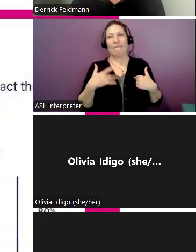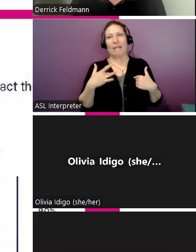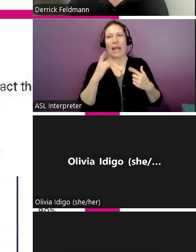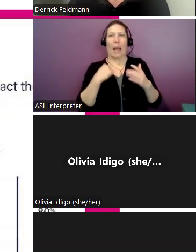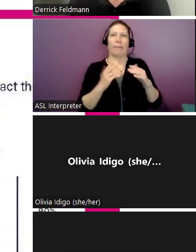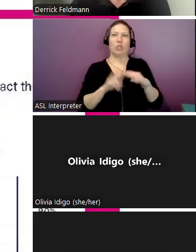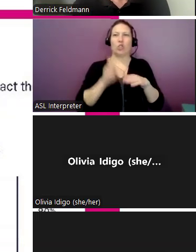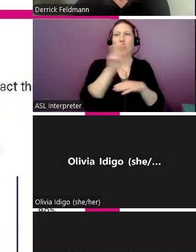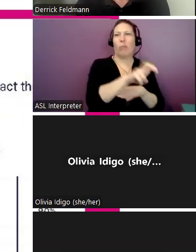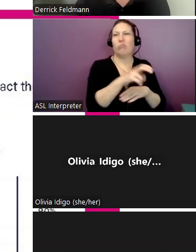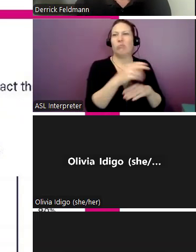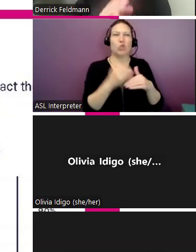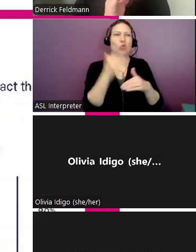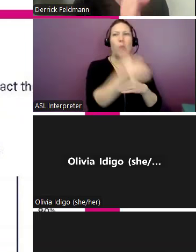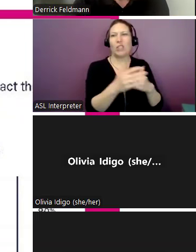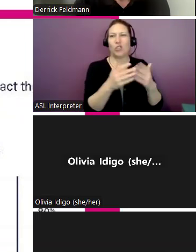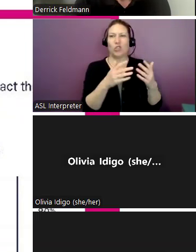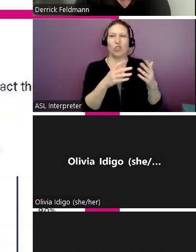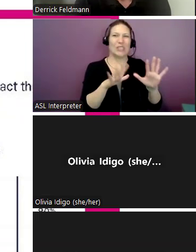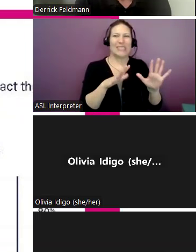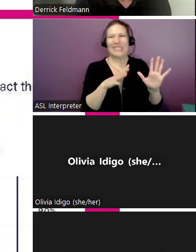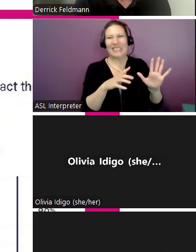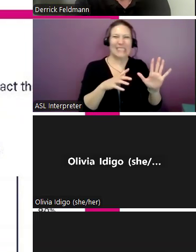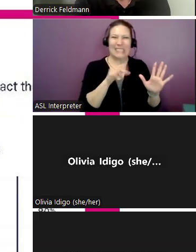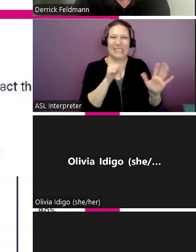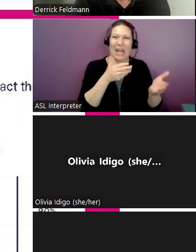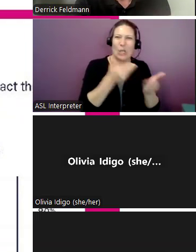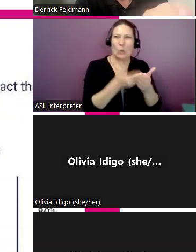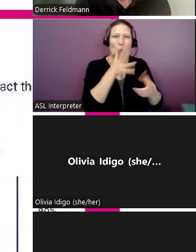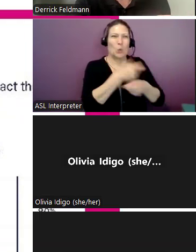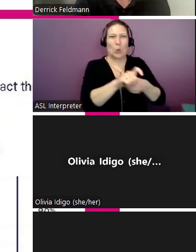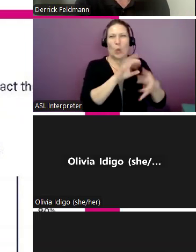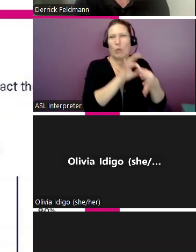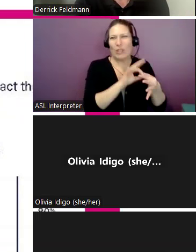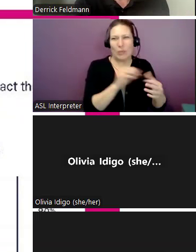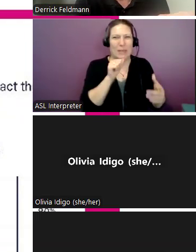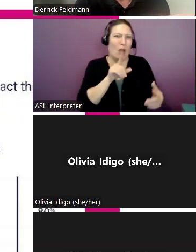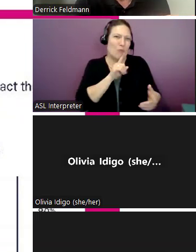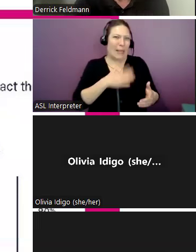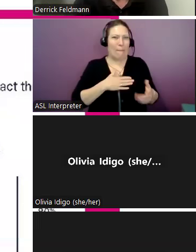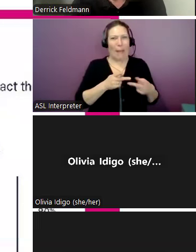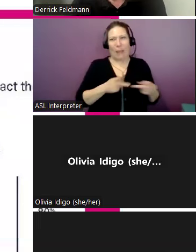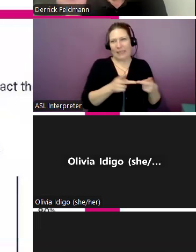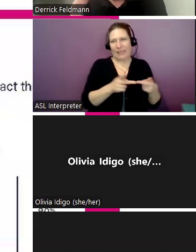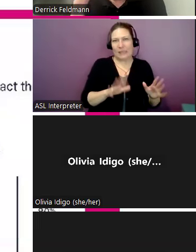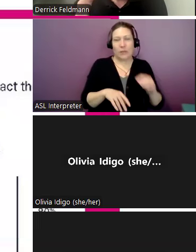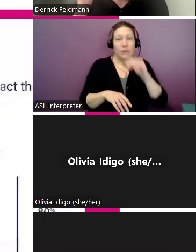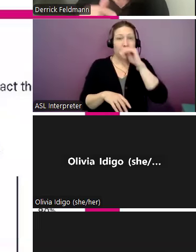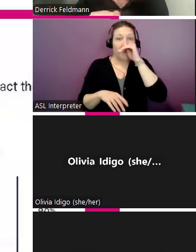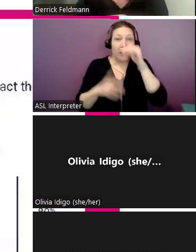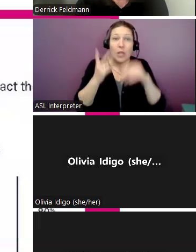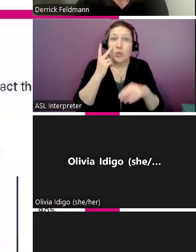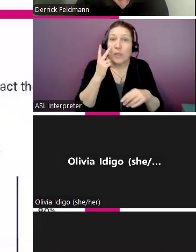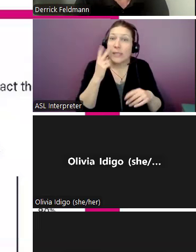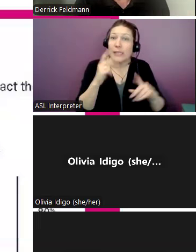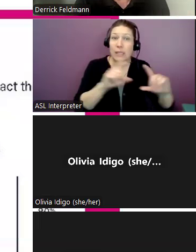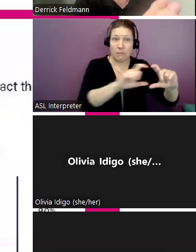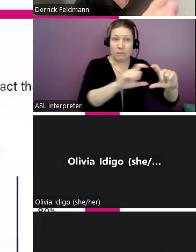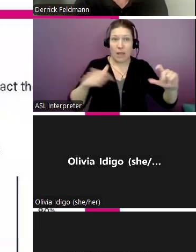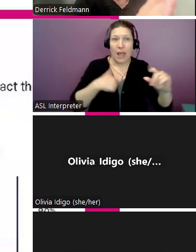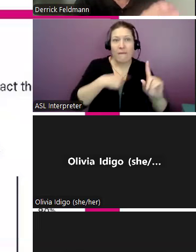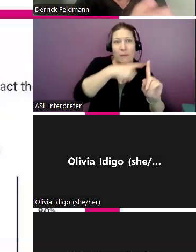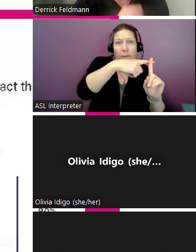Now you're going to notice, do you see that bar in each of these? There's that little plus sign. Just scan across there.